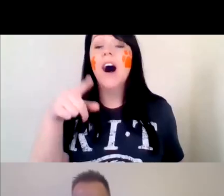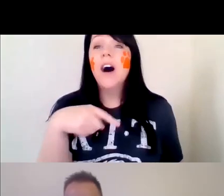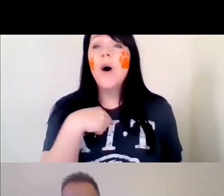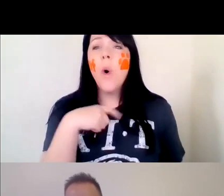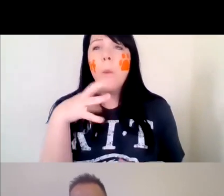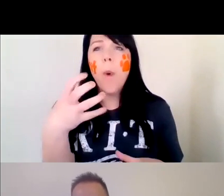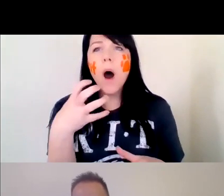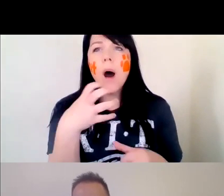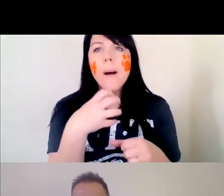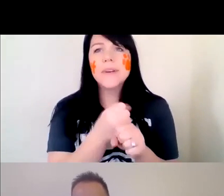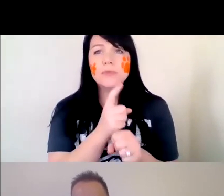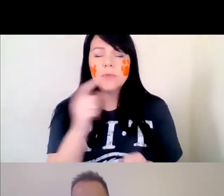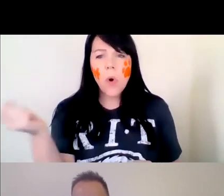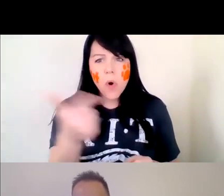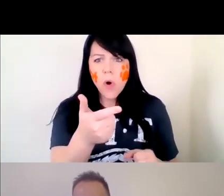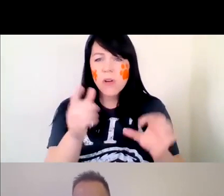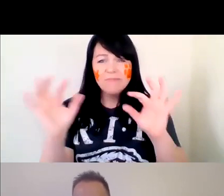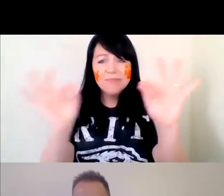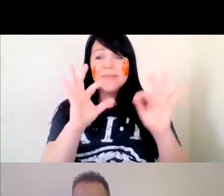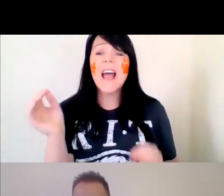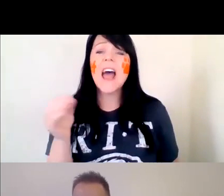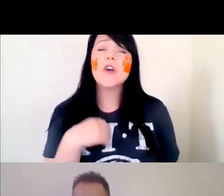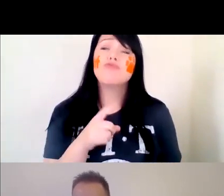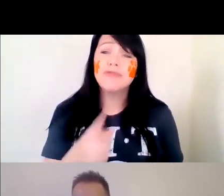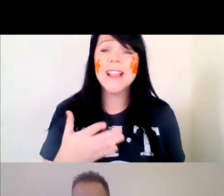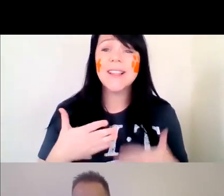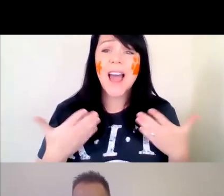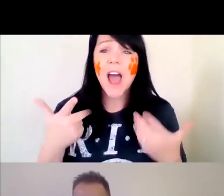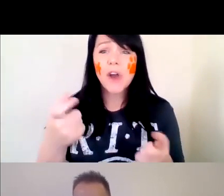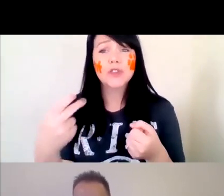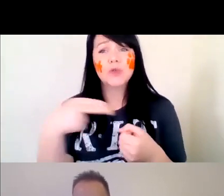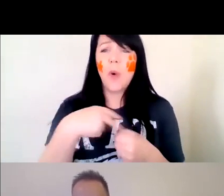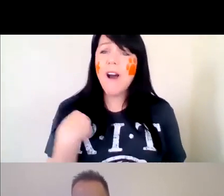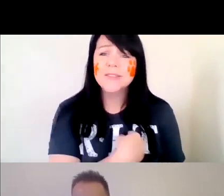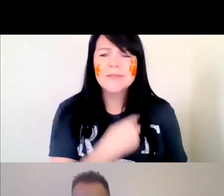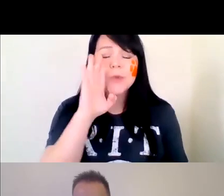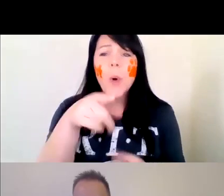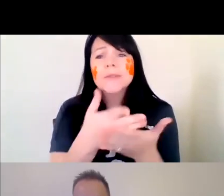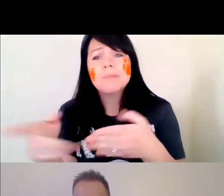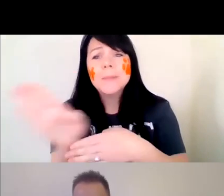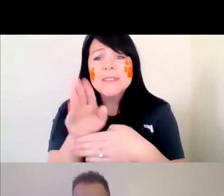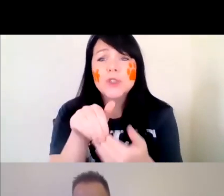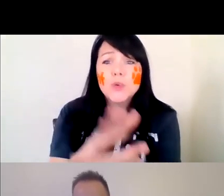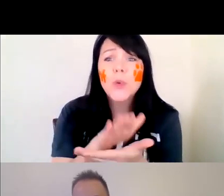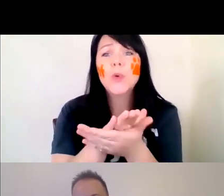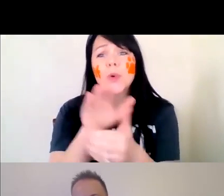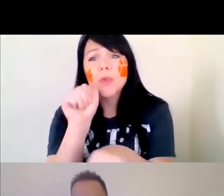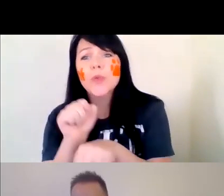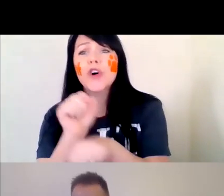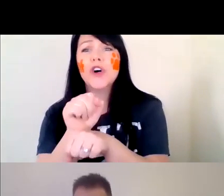And we're so glad you were able to join us. I know you're busy with school and work.